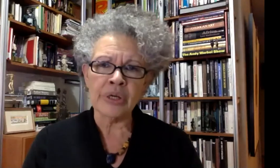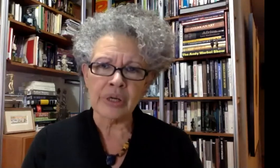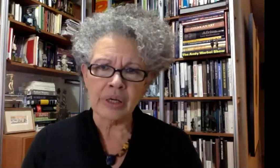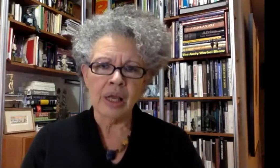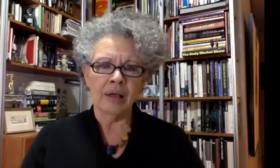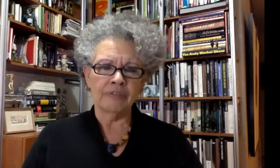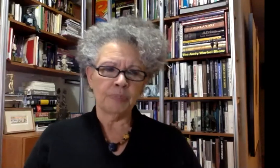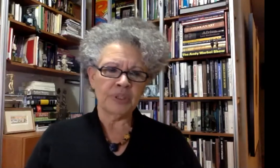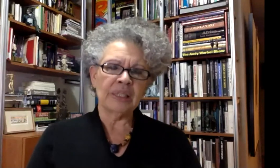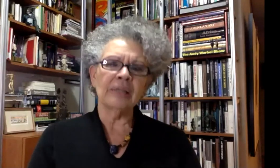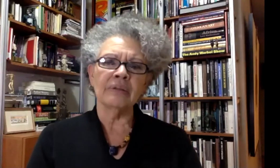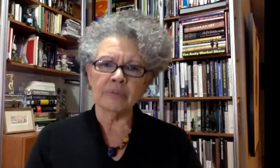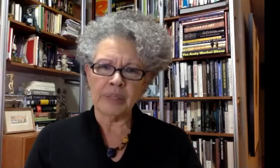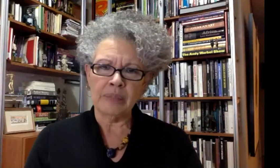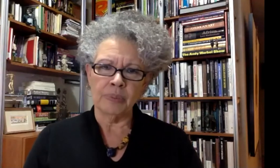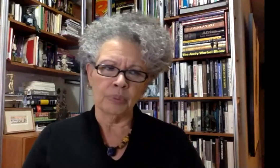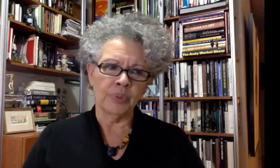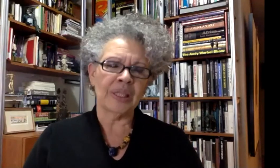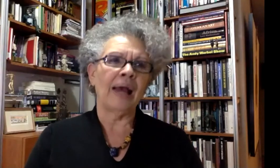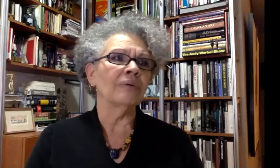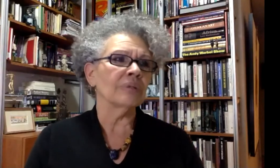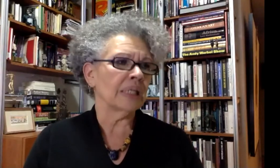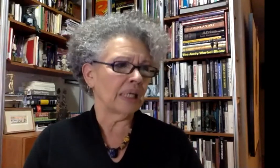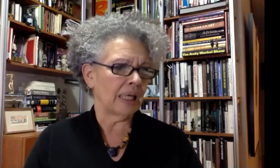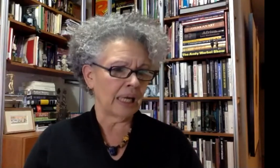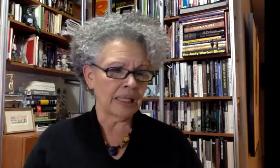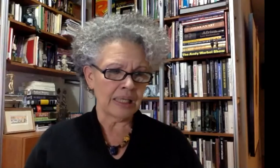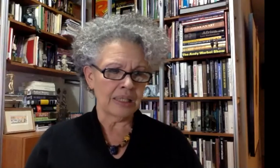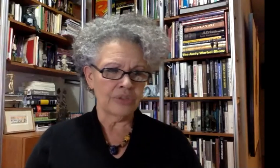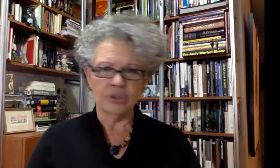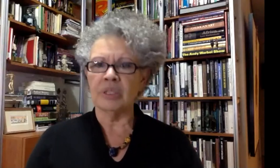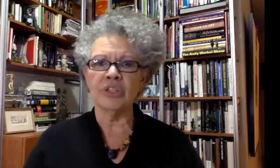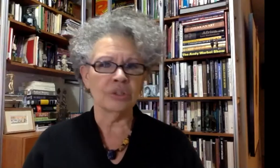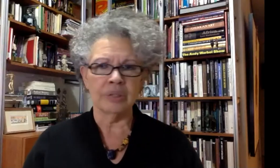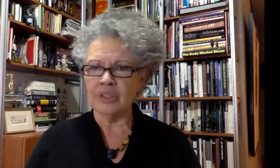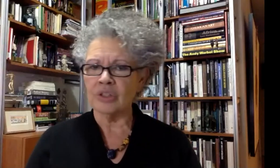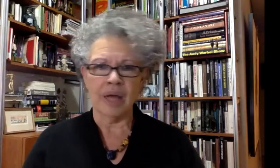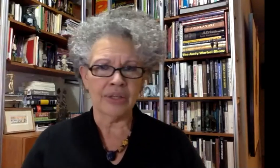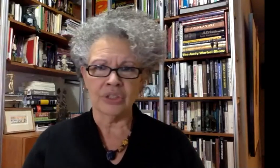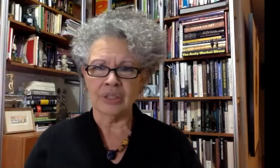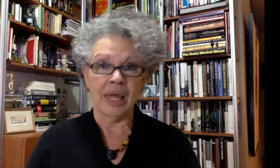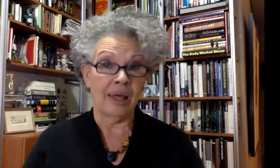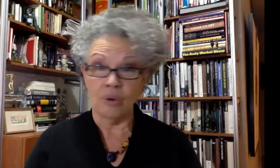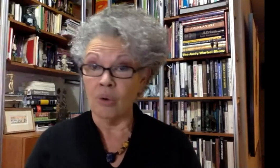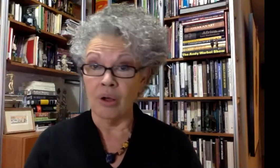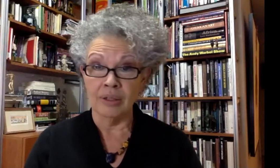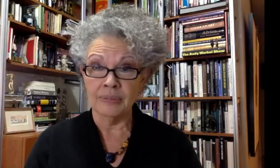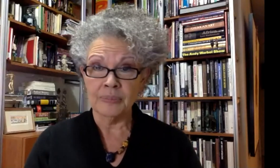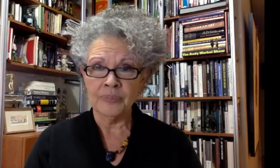own reclamation of racist imagery, when the book was published, having produced "The Liberation